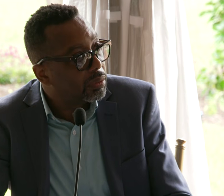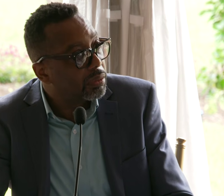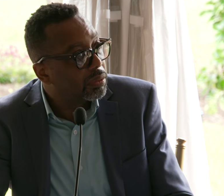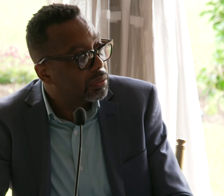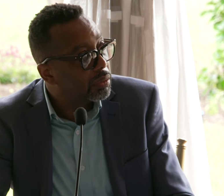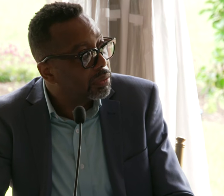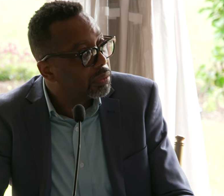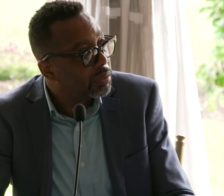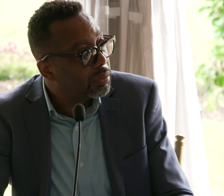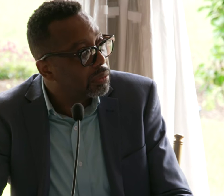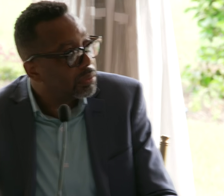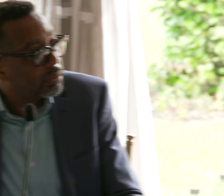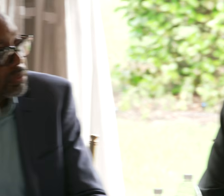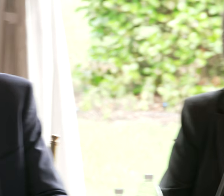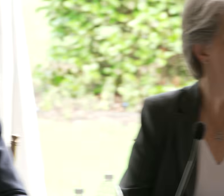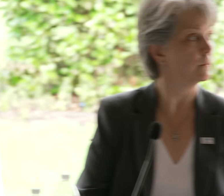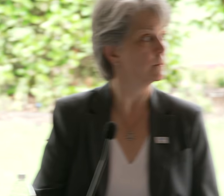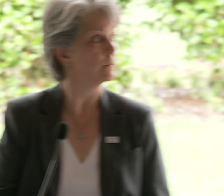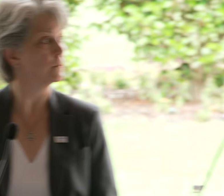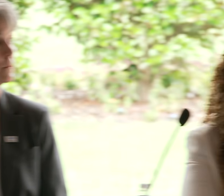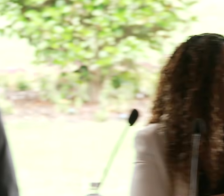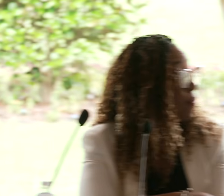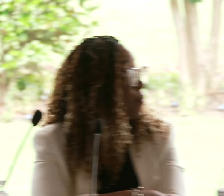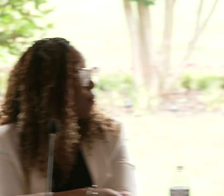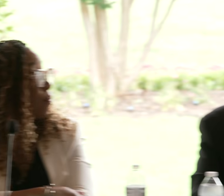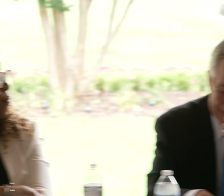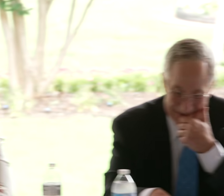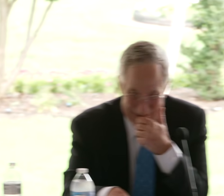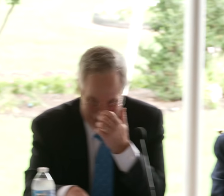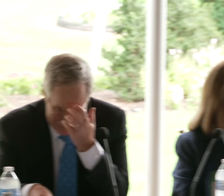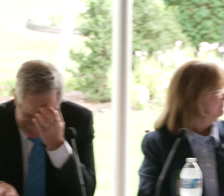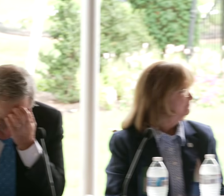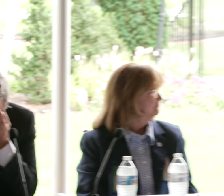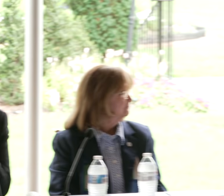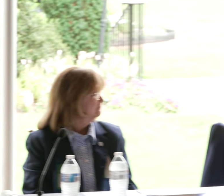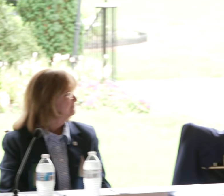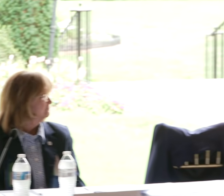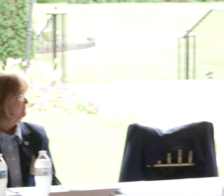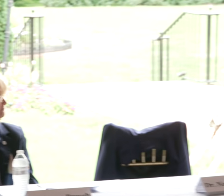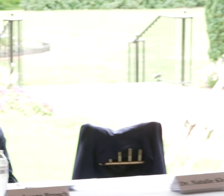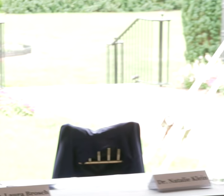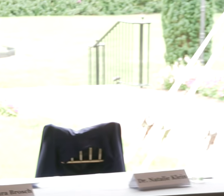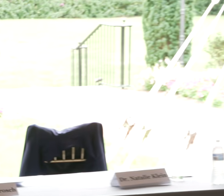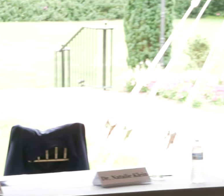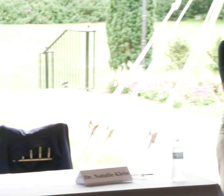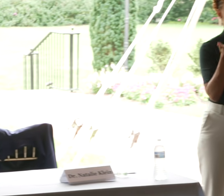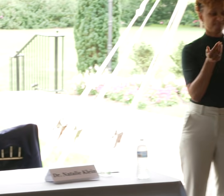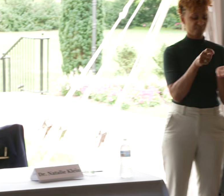So anyone who else who has questions, put them on a card and flag down someone in uniform. I'm